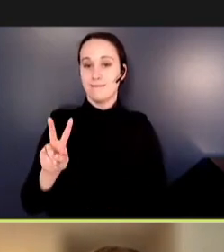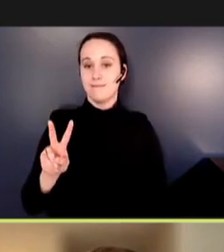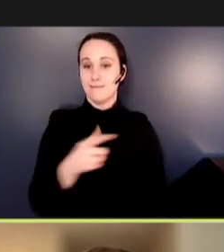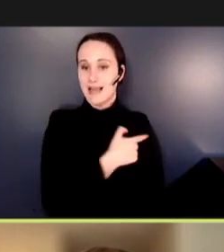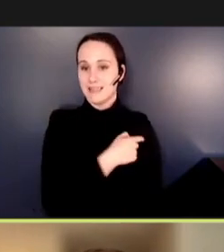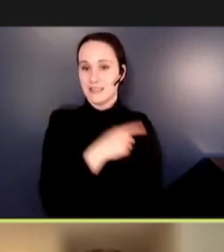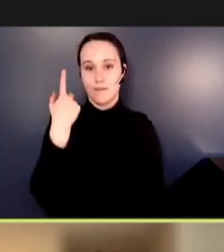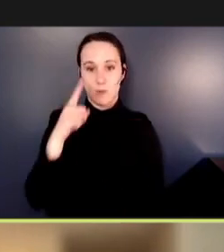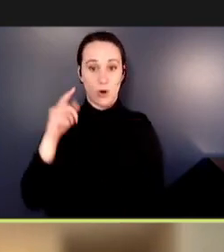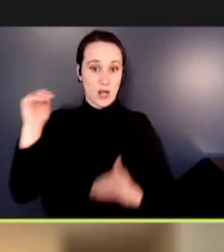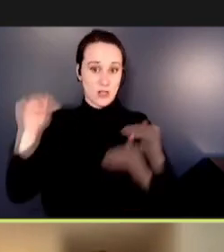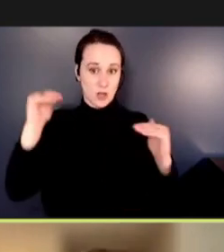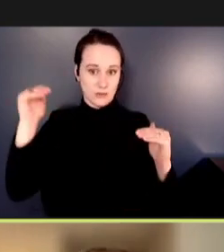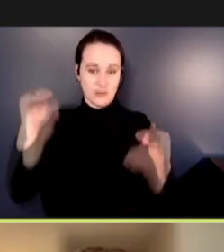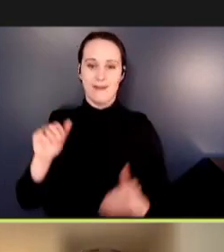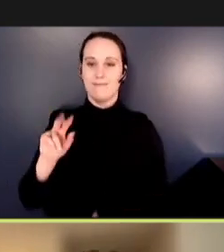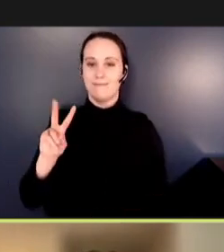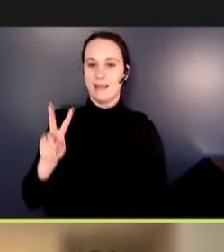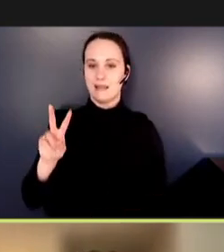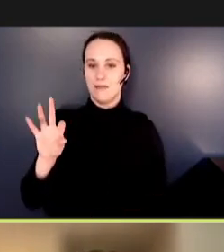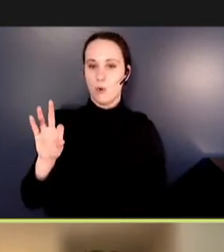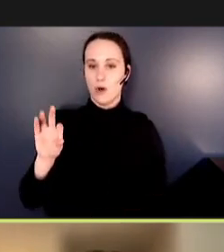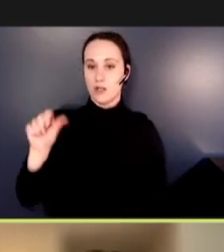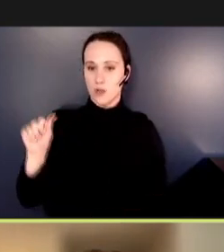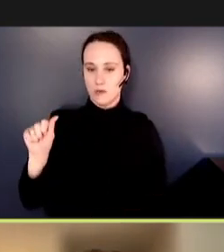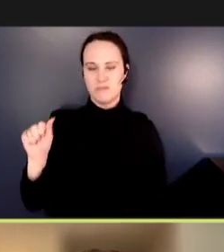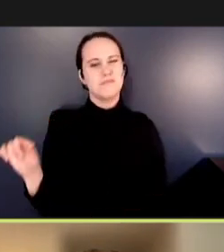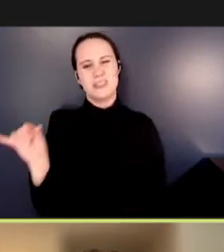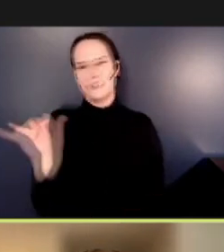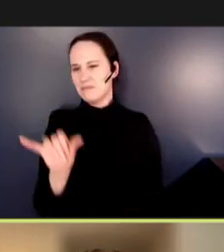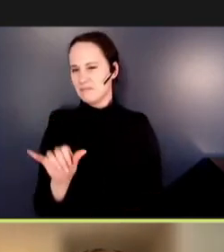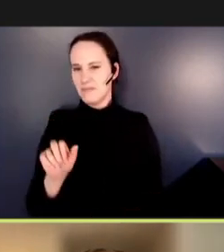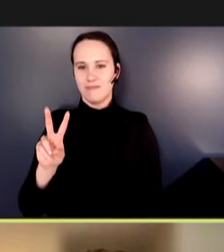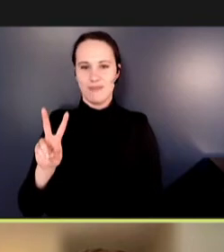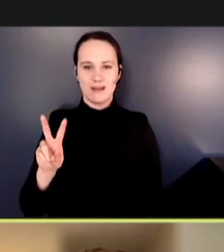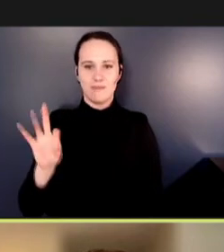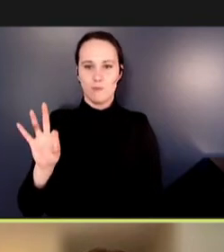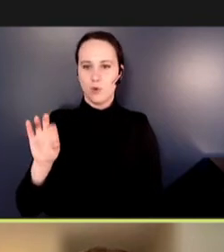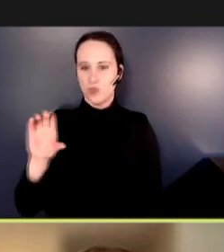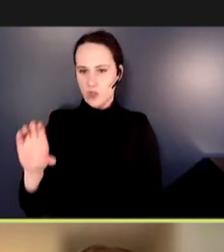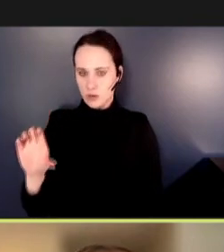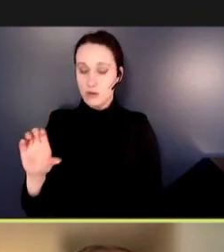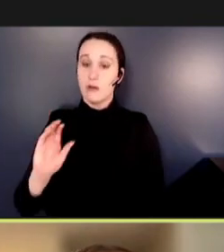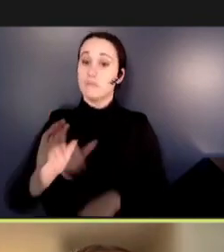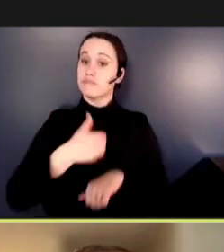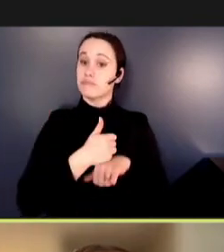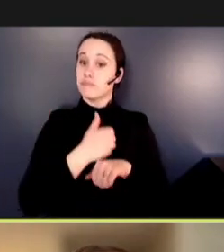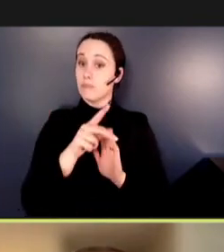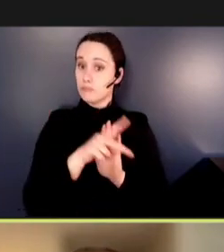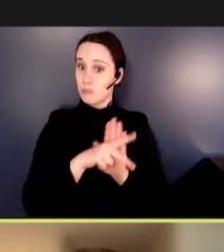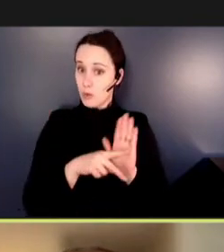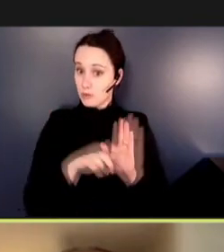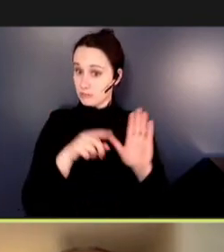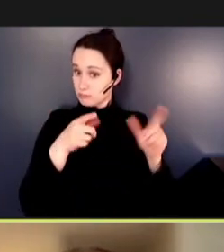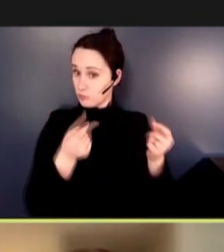for Childrens, that would establish a program that would cover vaccines for uninsured adults,